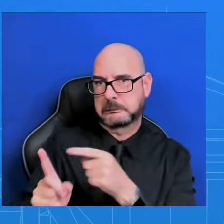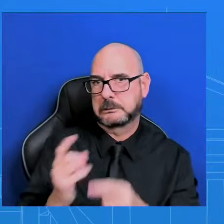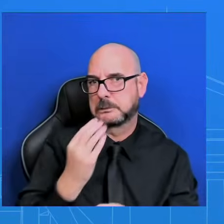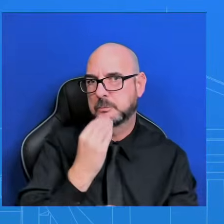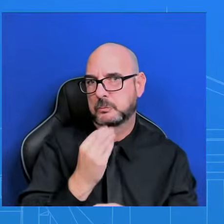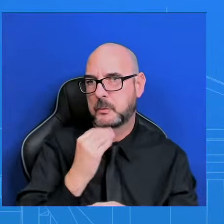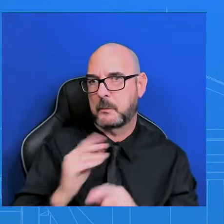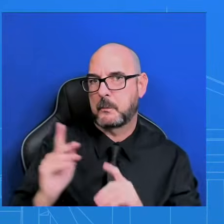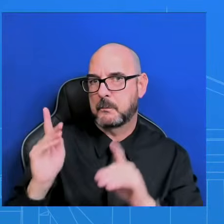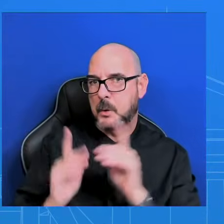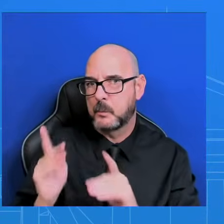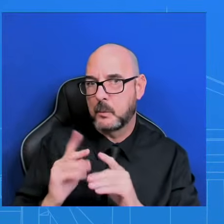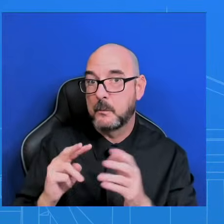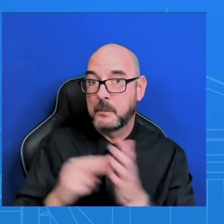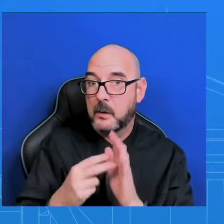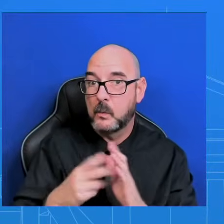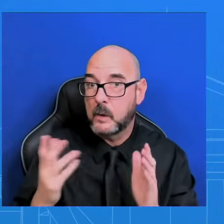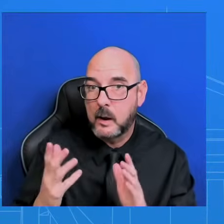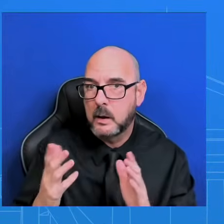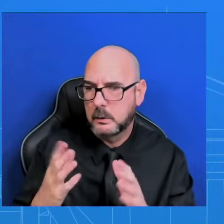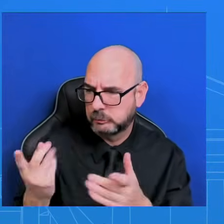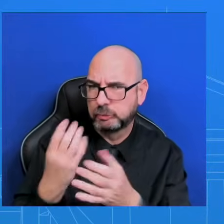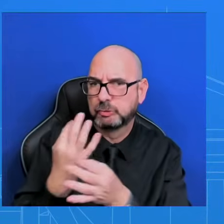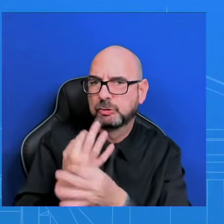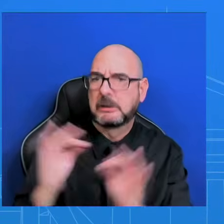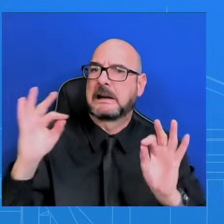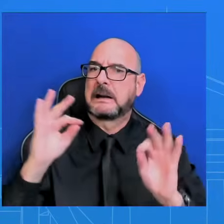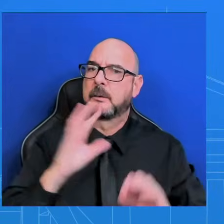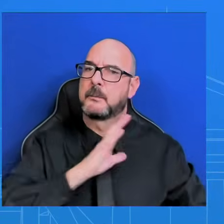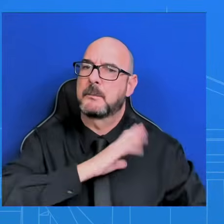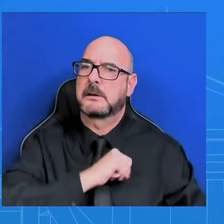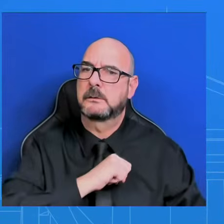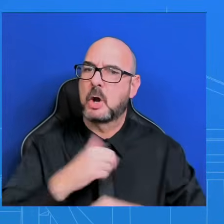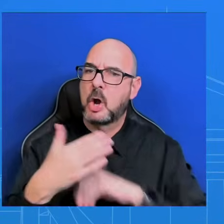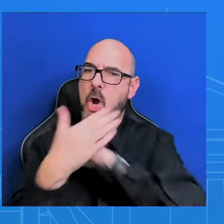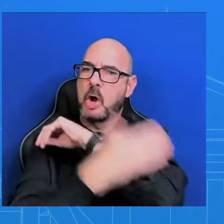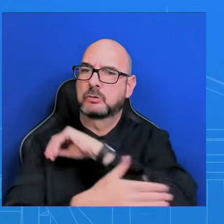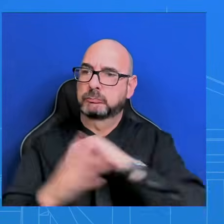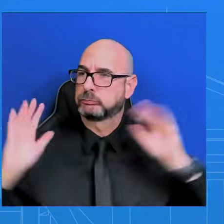that they can live in -- in peace and security with -- and this is an important caveat --